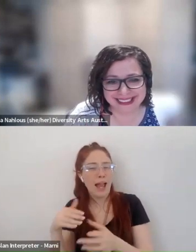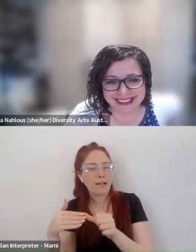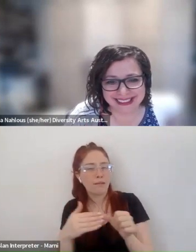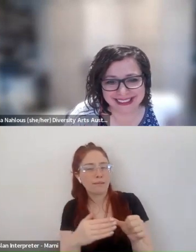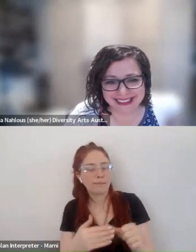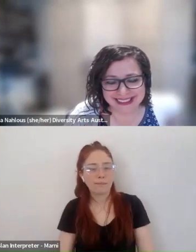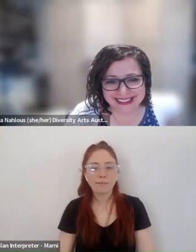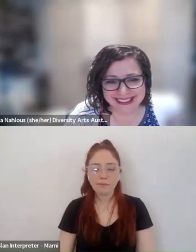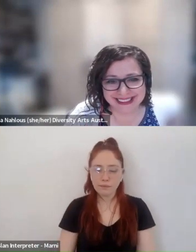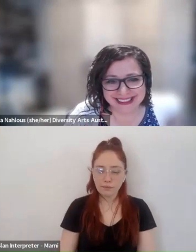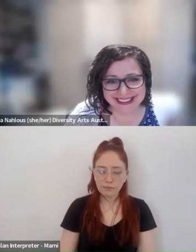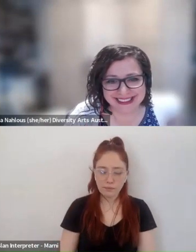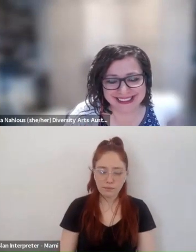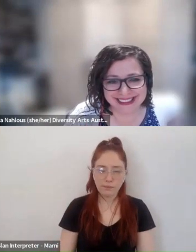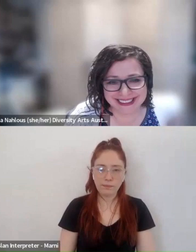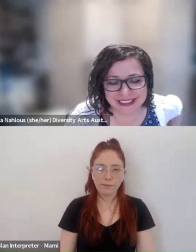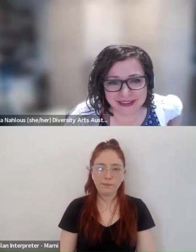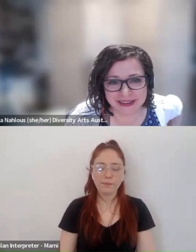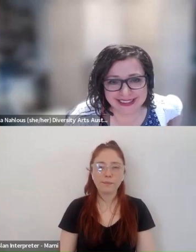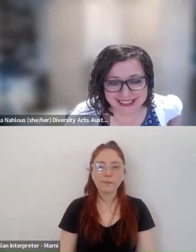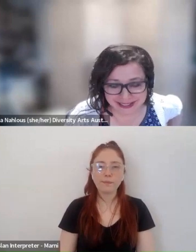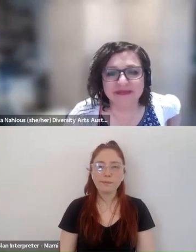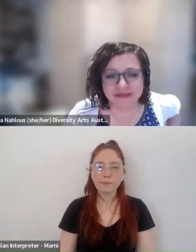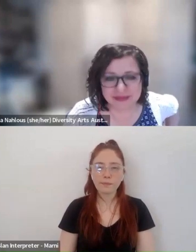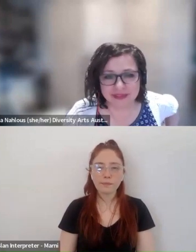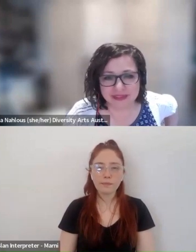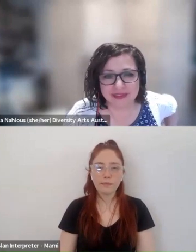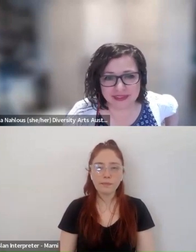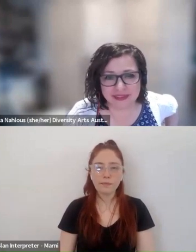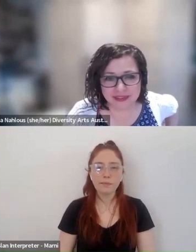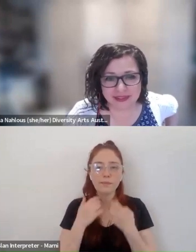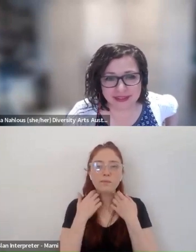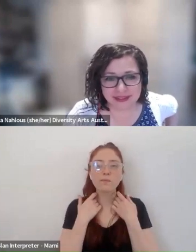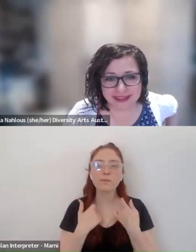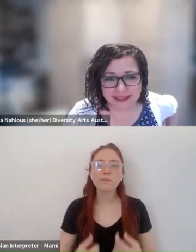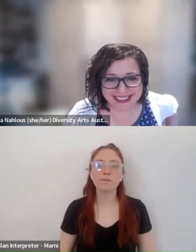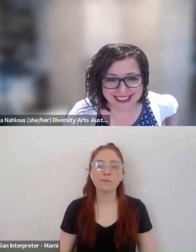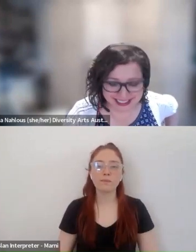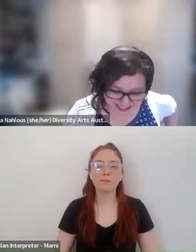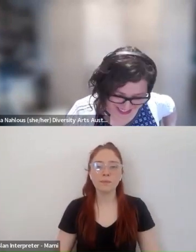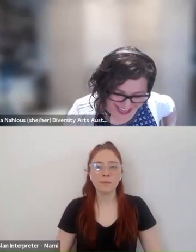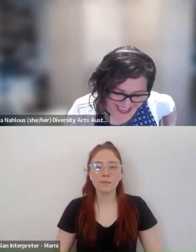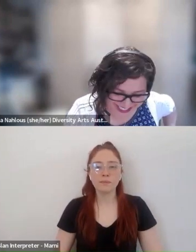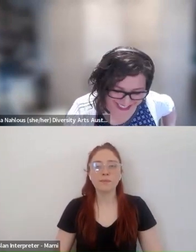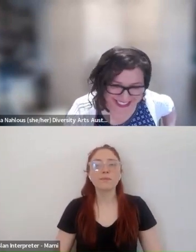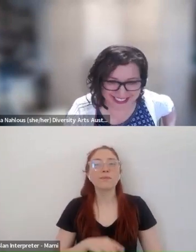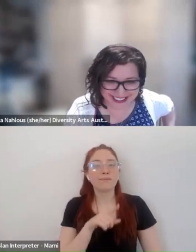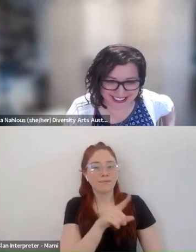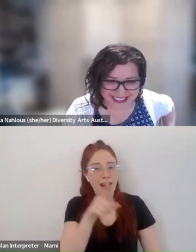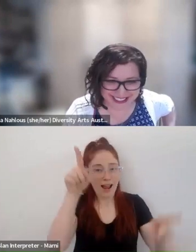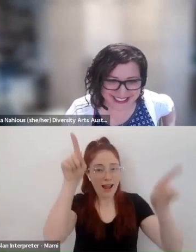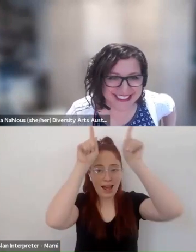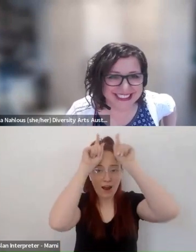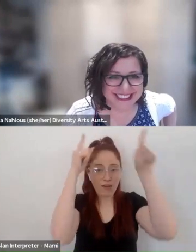really wanted to respond. I mean, when Caroline speaks, I always think of a billion things as you're talking.